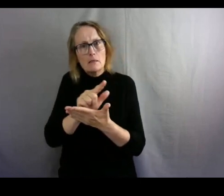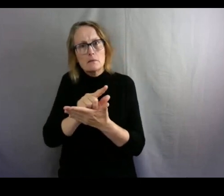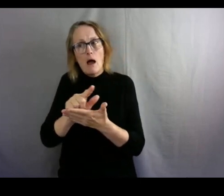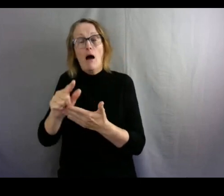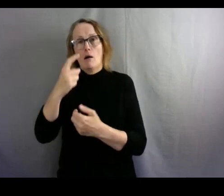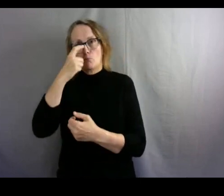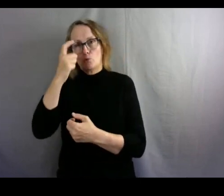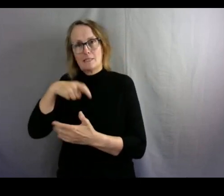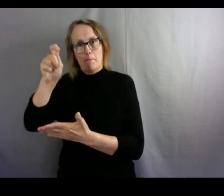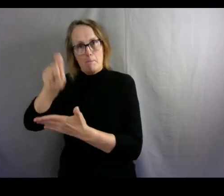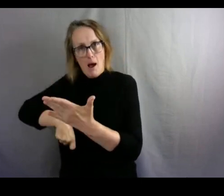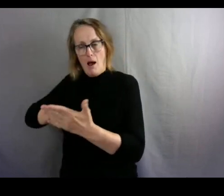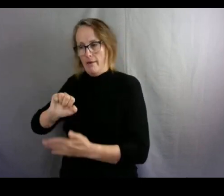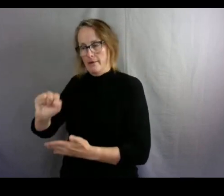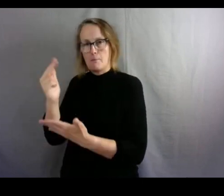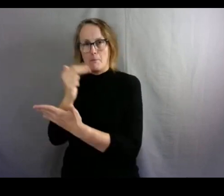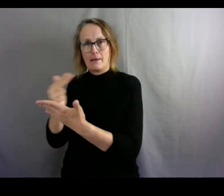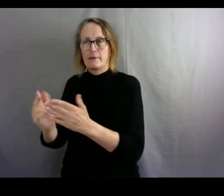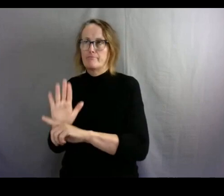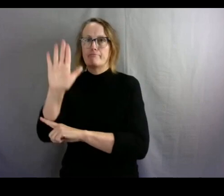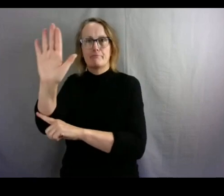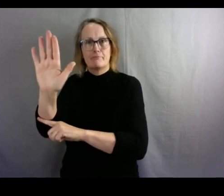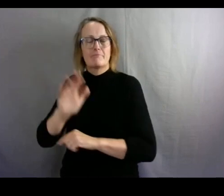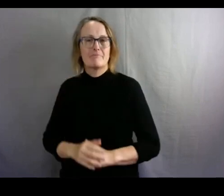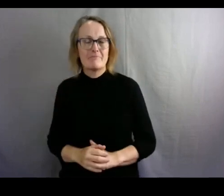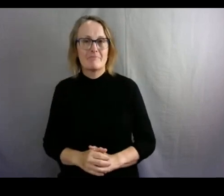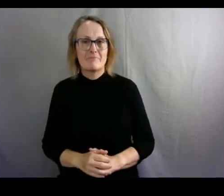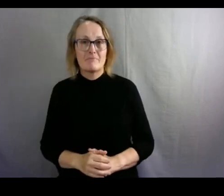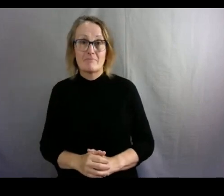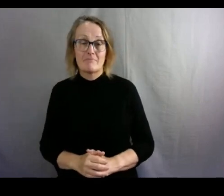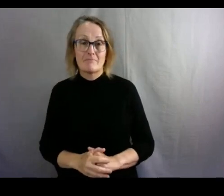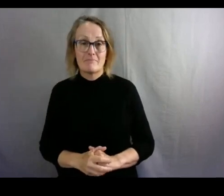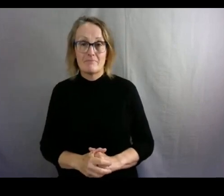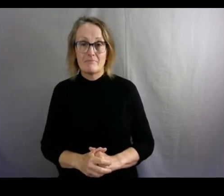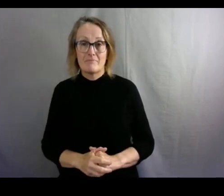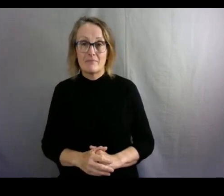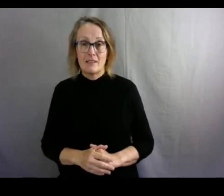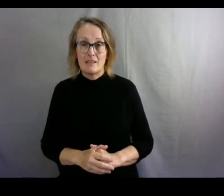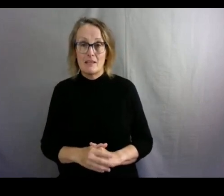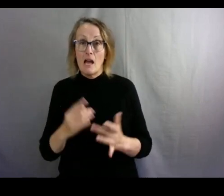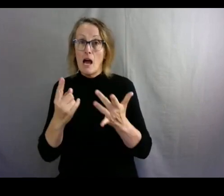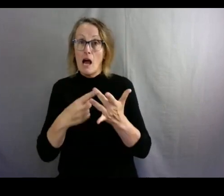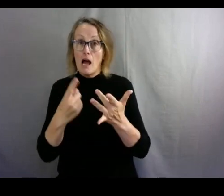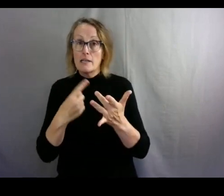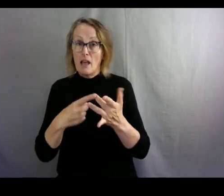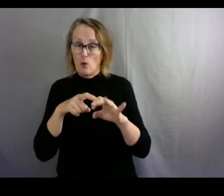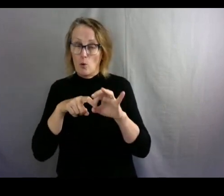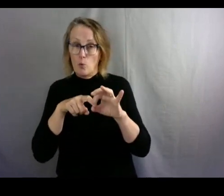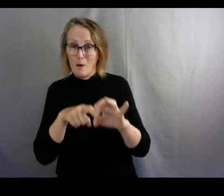Thank you. So another question, does Gauguin's exploitative behaviour and attitudes towards Tahitian women,